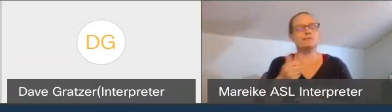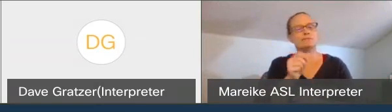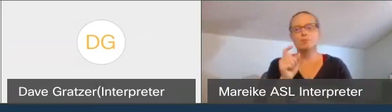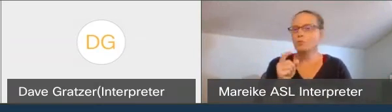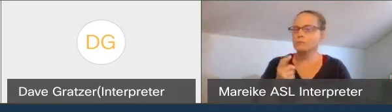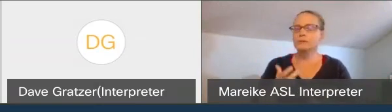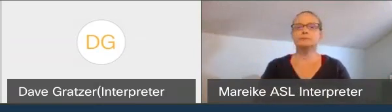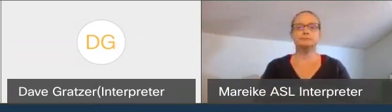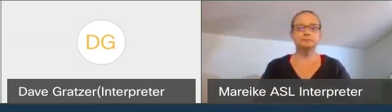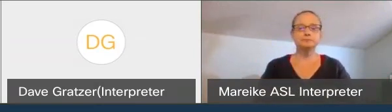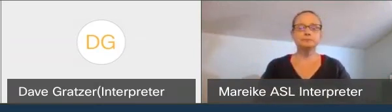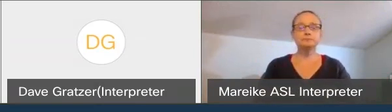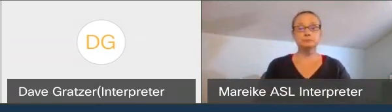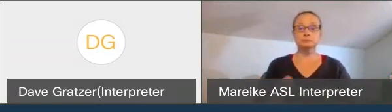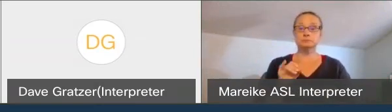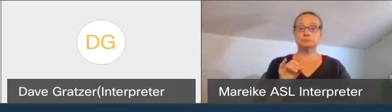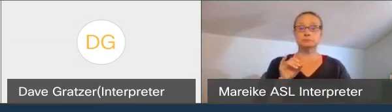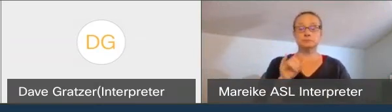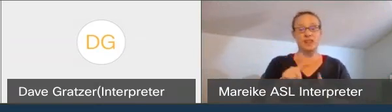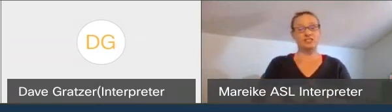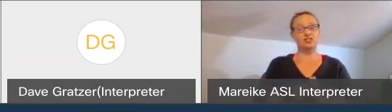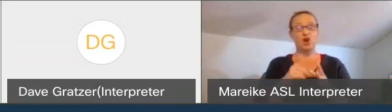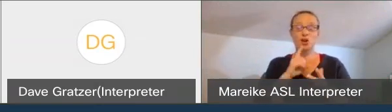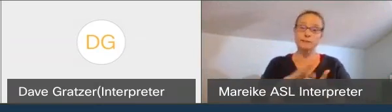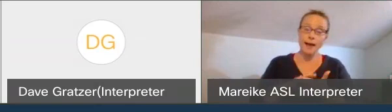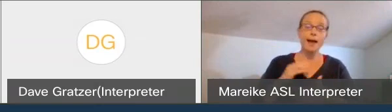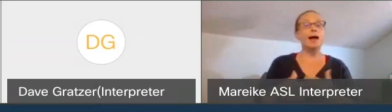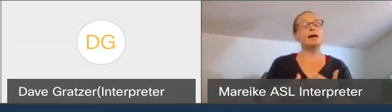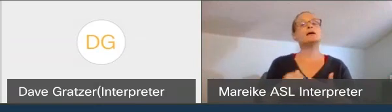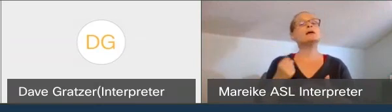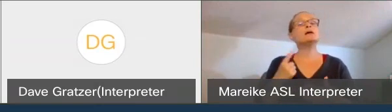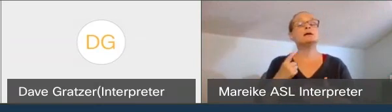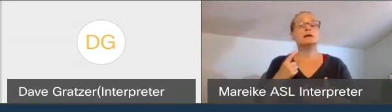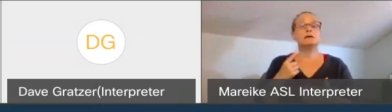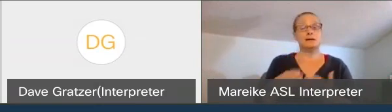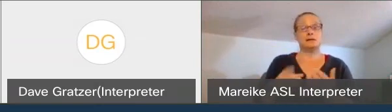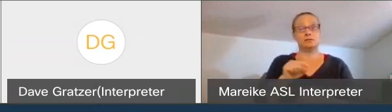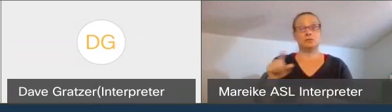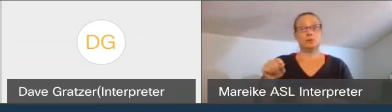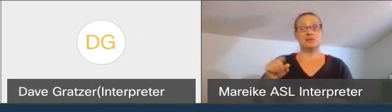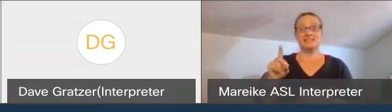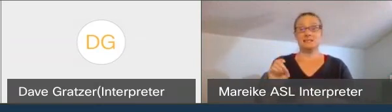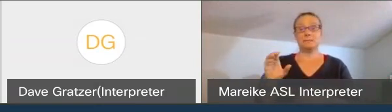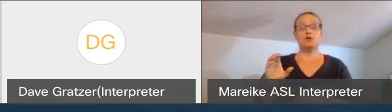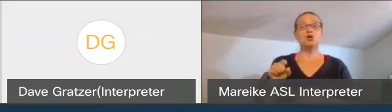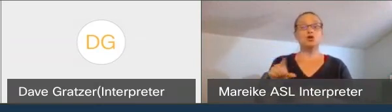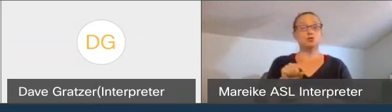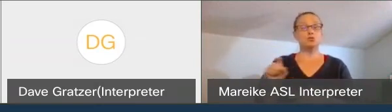and so that started off very nicely. Now, in 20-- at the end of 2020 in December, the jail came to us,